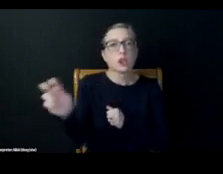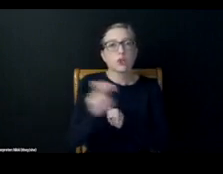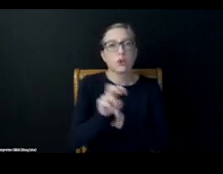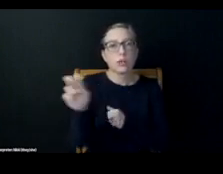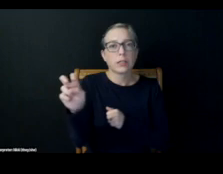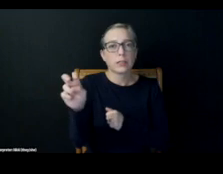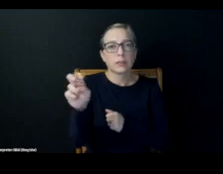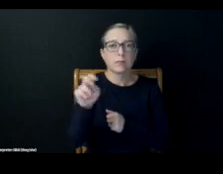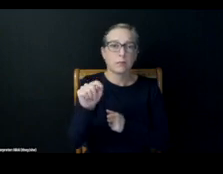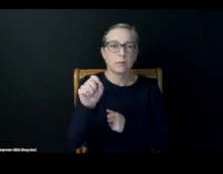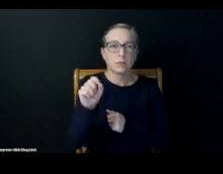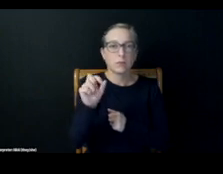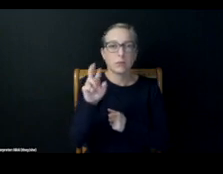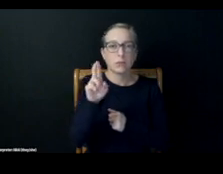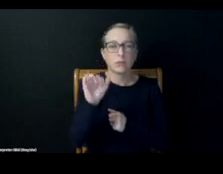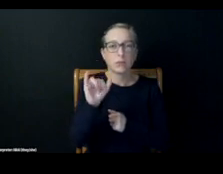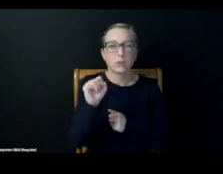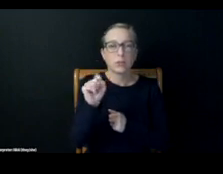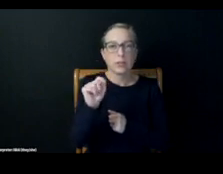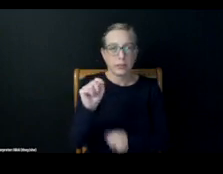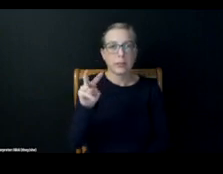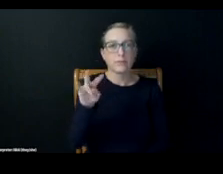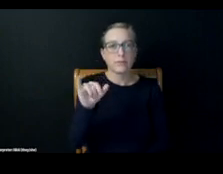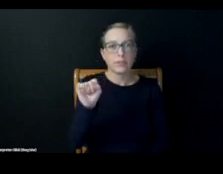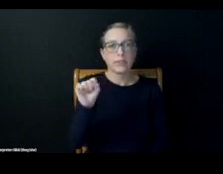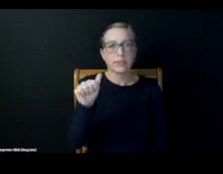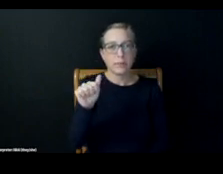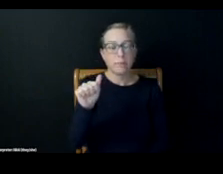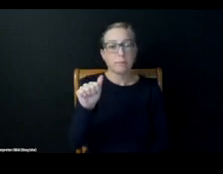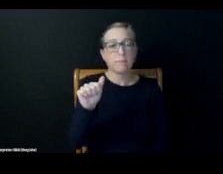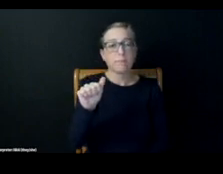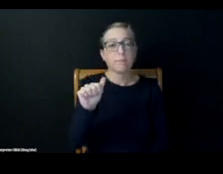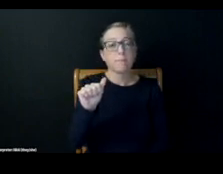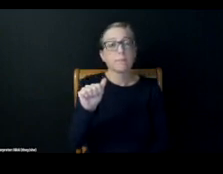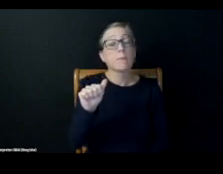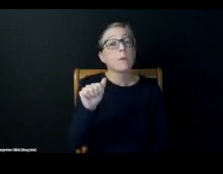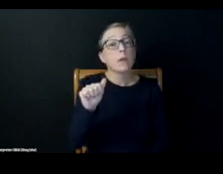When we tried to get our first lawyer to get started